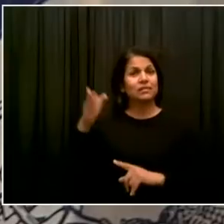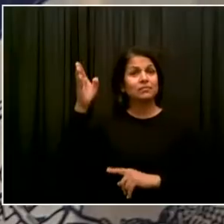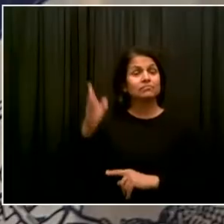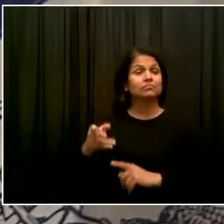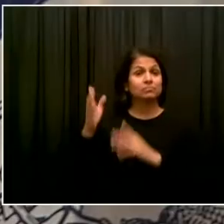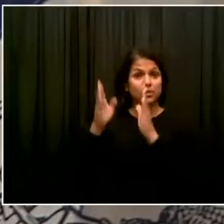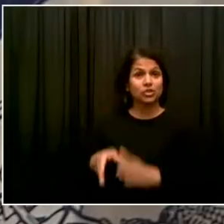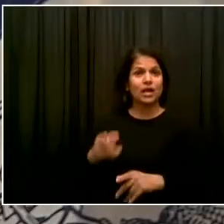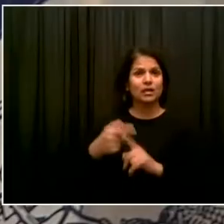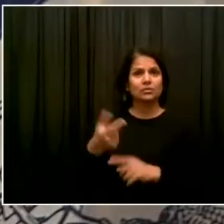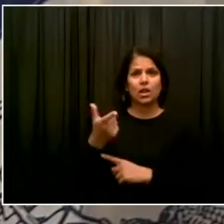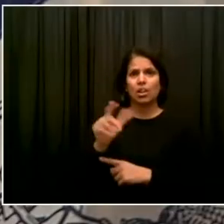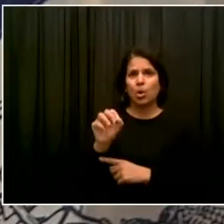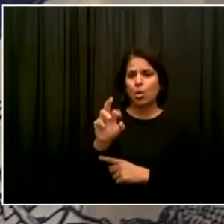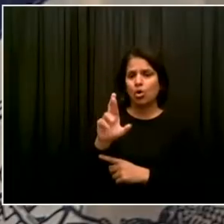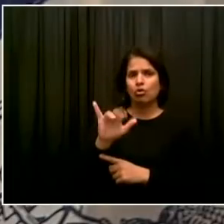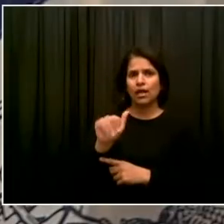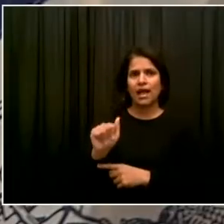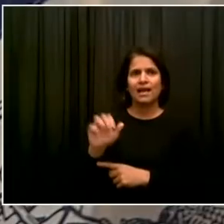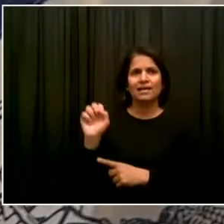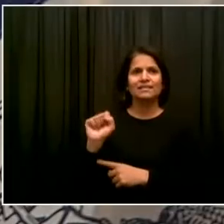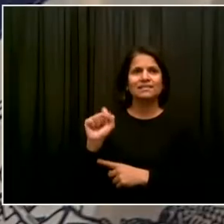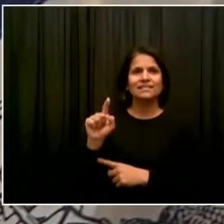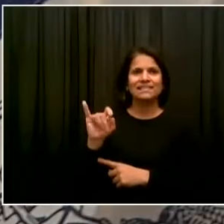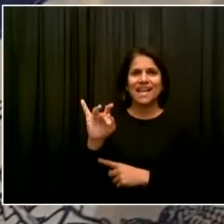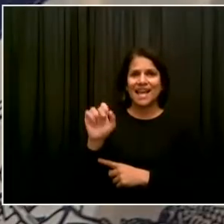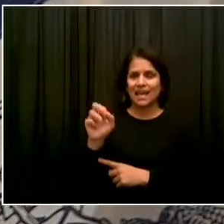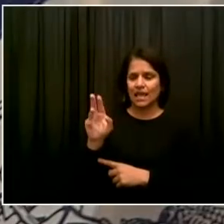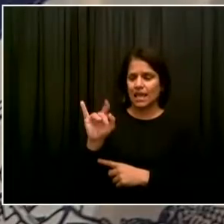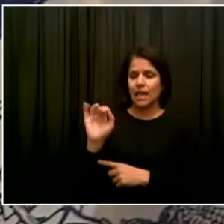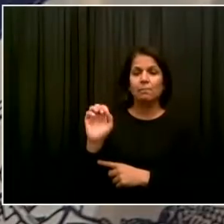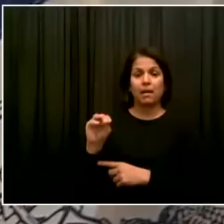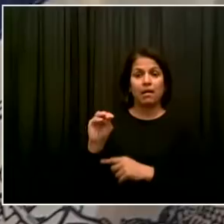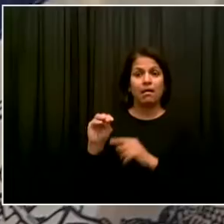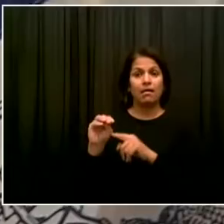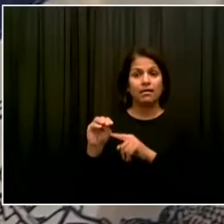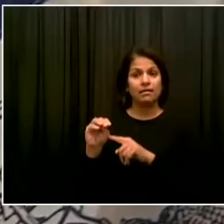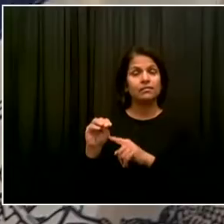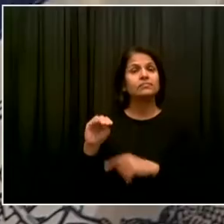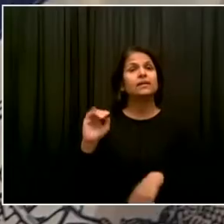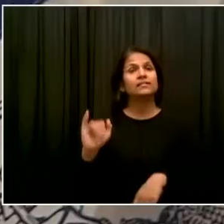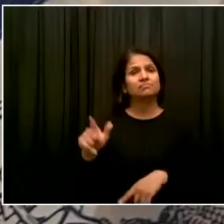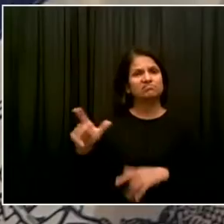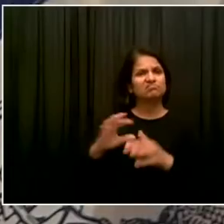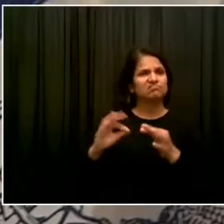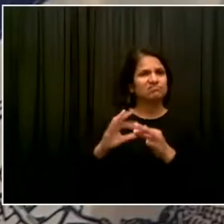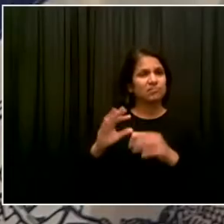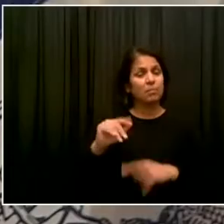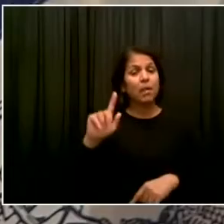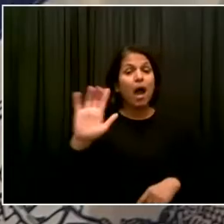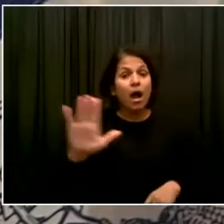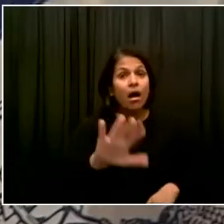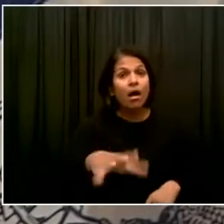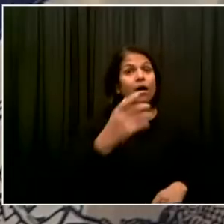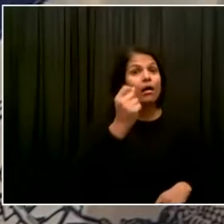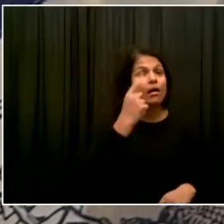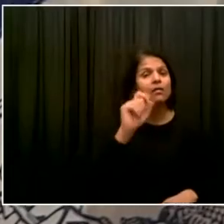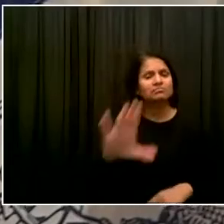MUST BE. I'M GOI NGTO TALK ABOUT LGORAI SINTE THEM IN A MOMENT